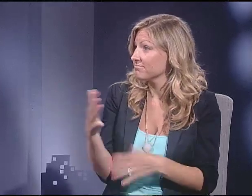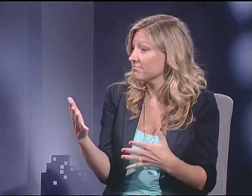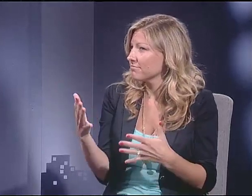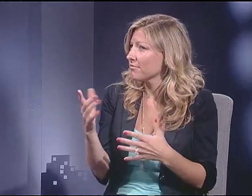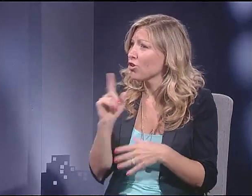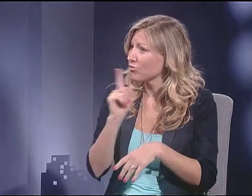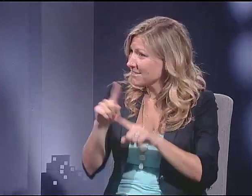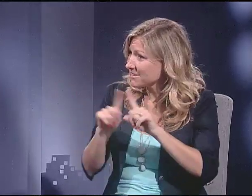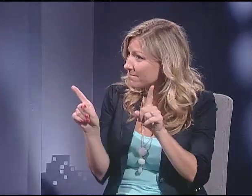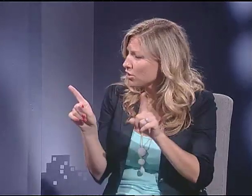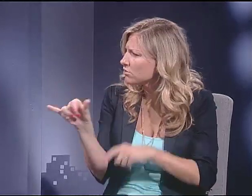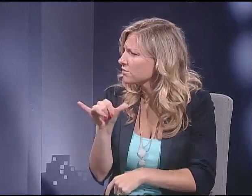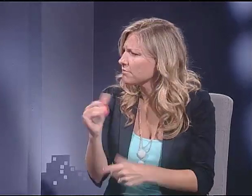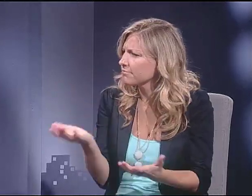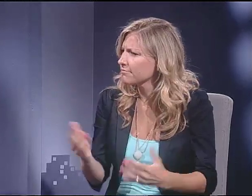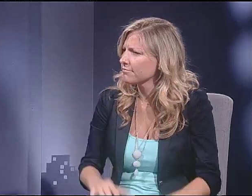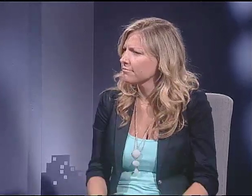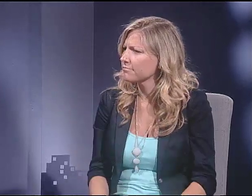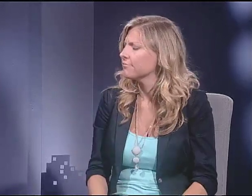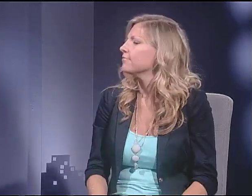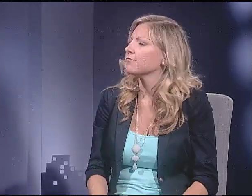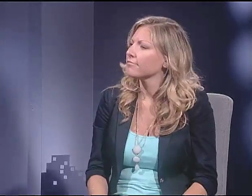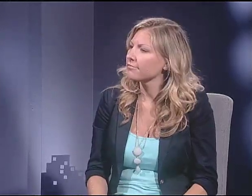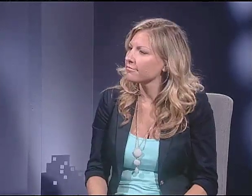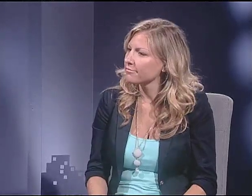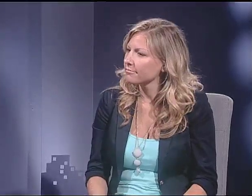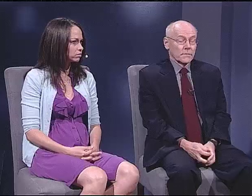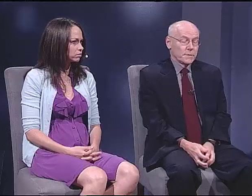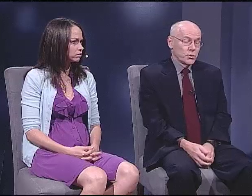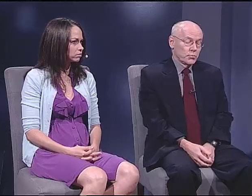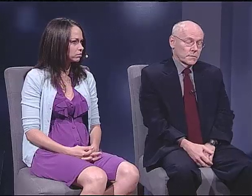that those are the same. Is there a difference there? Professor Gregg: Oh, to be sure.